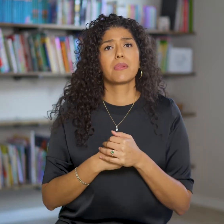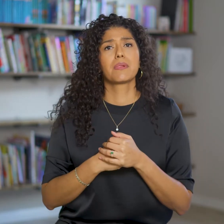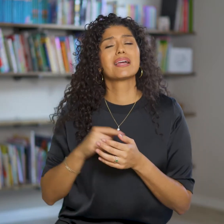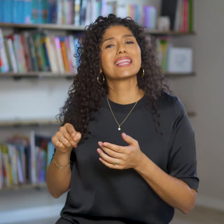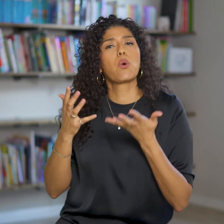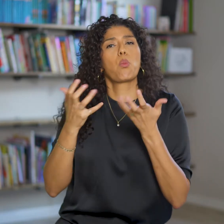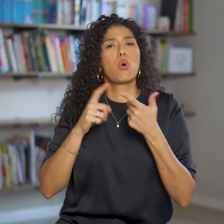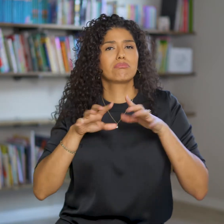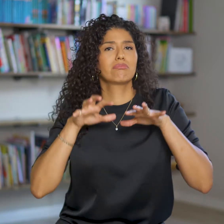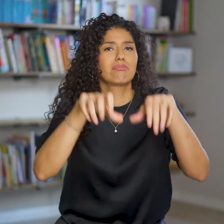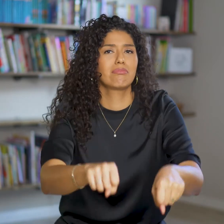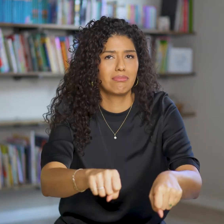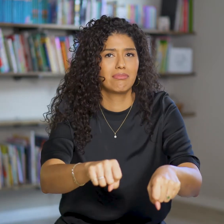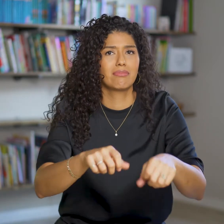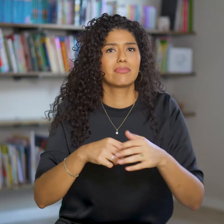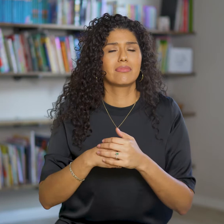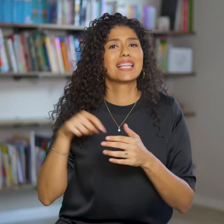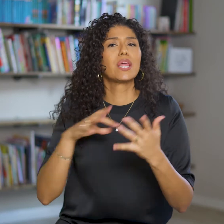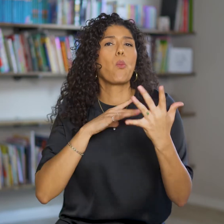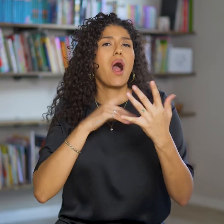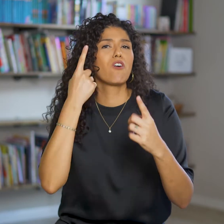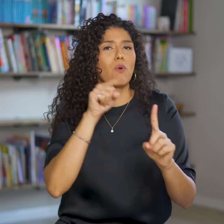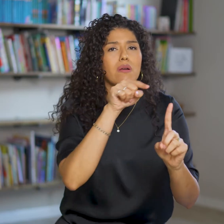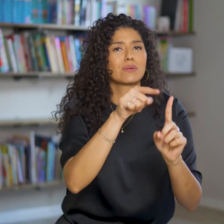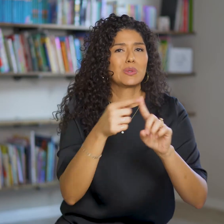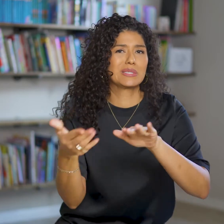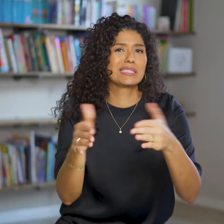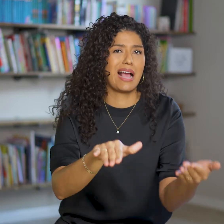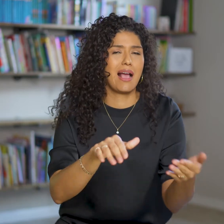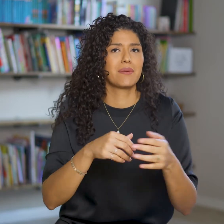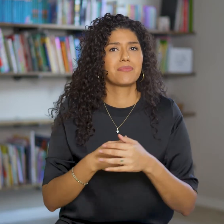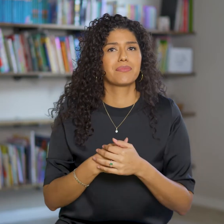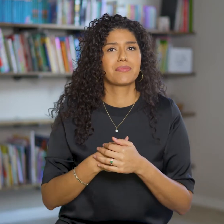He wants to take over. He’s waiting for David to die.